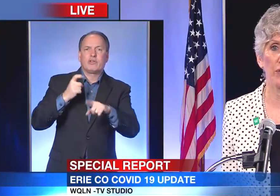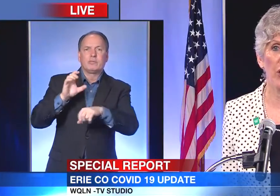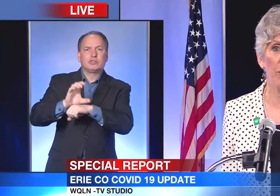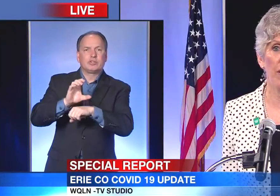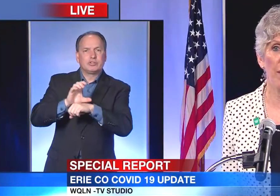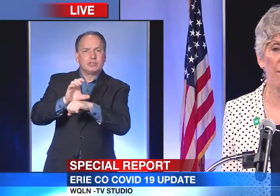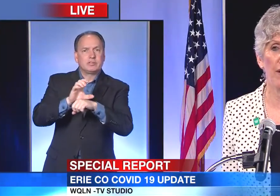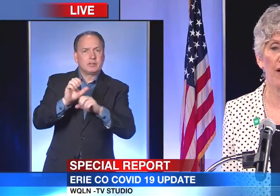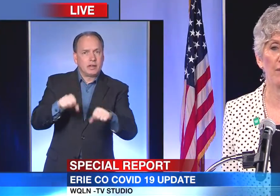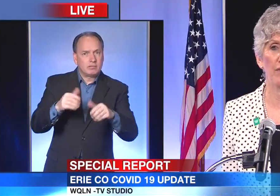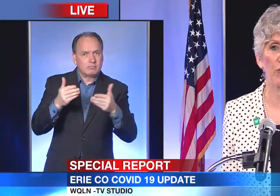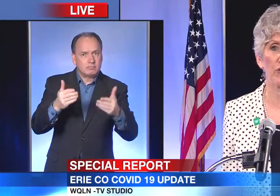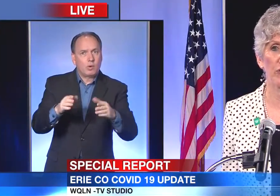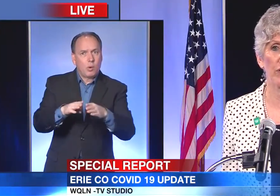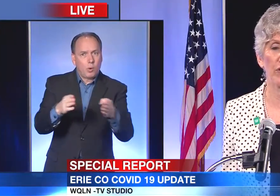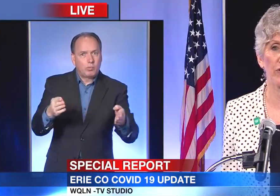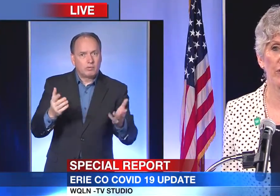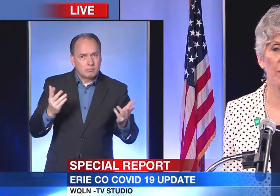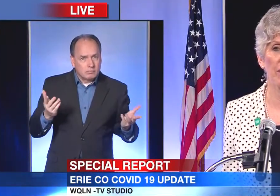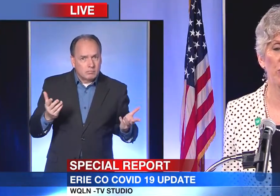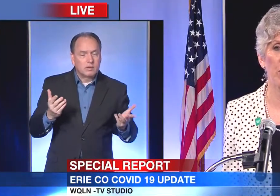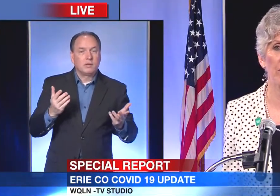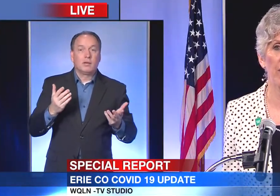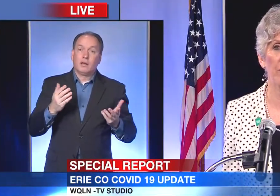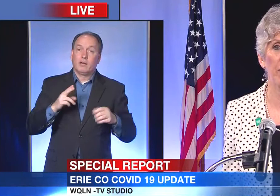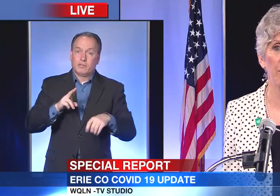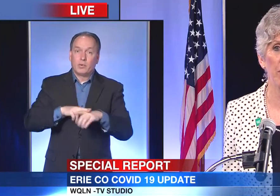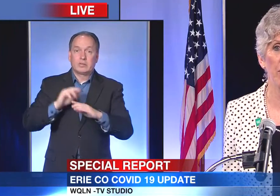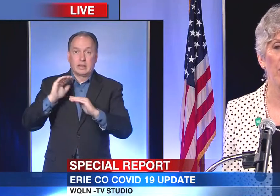I HAVE HAD A NUMBER OF CALLS FROM CHURCHES ABOUT, YOU KNOW,